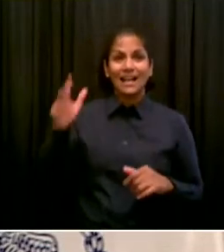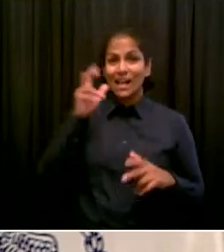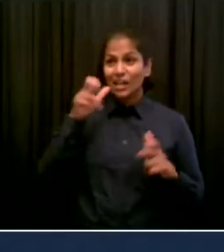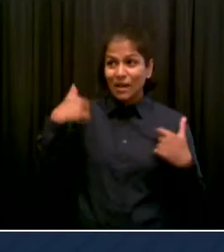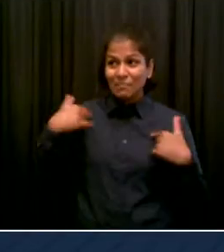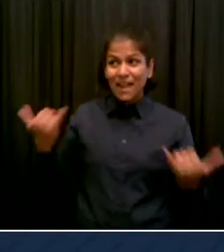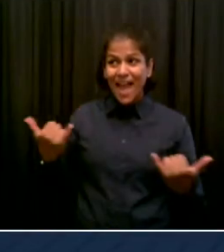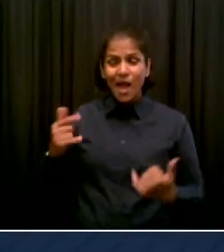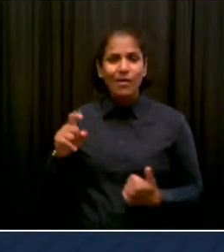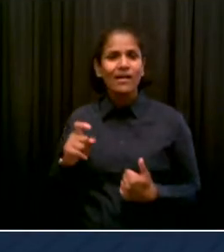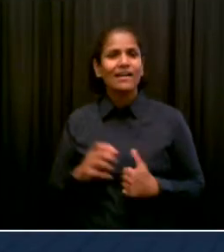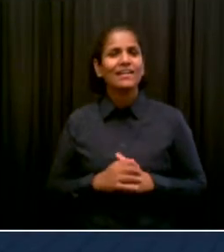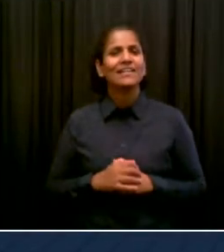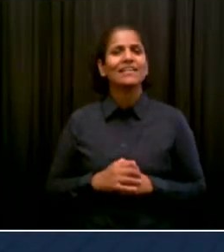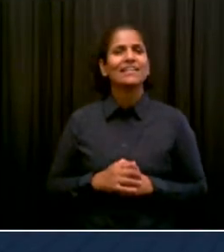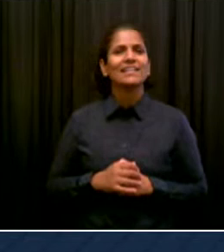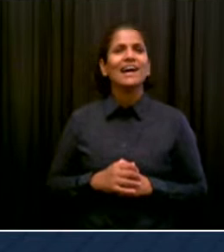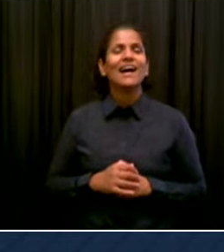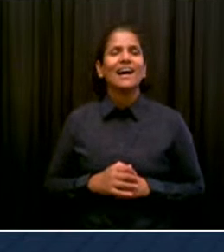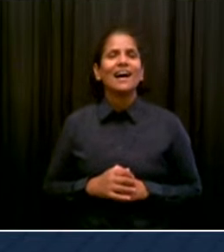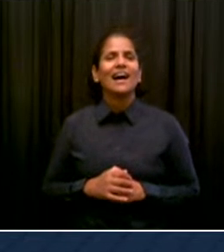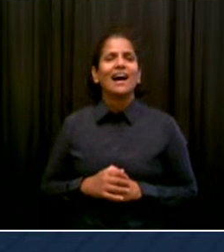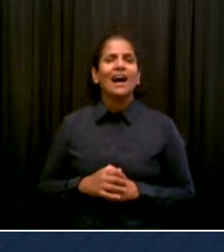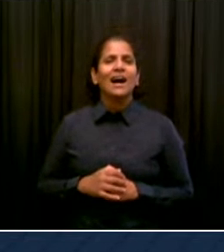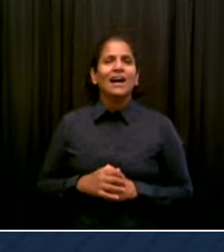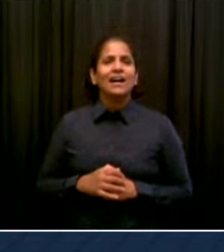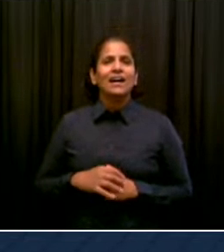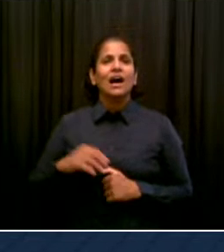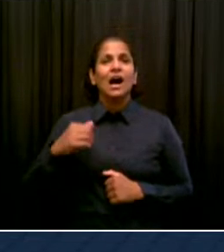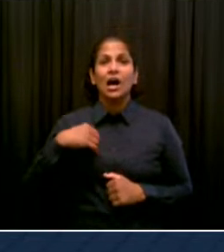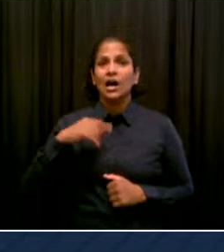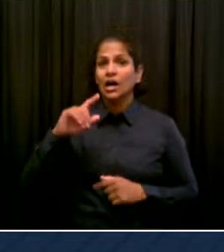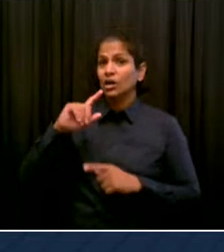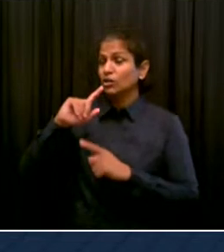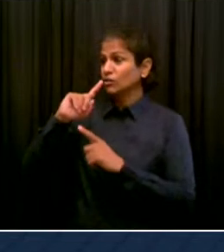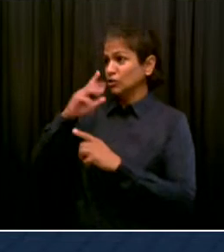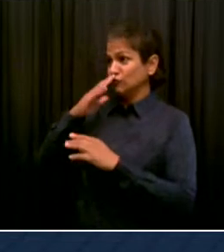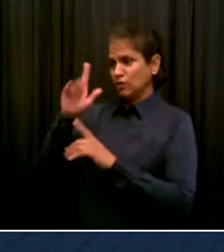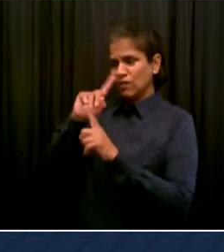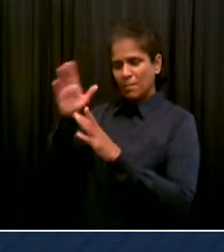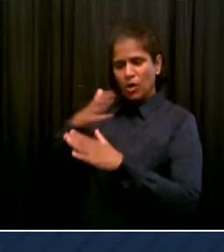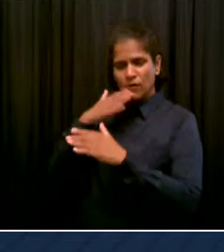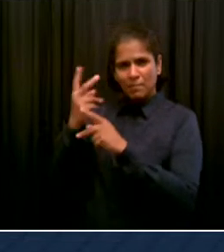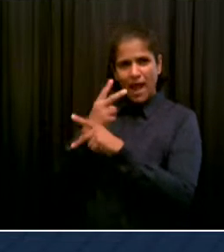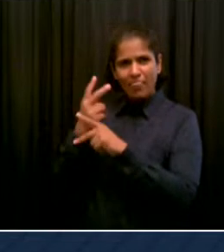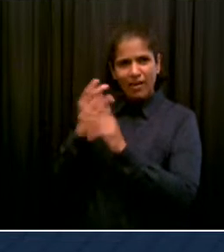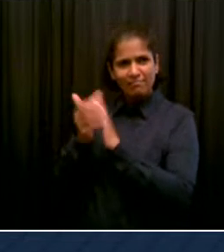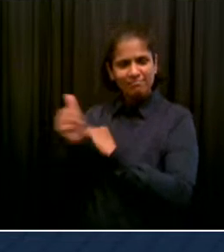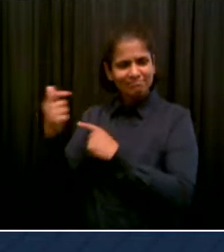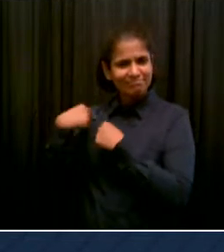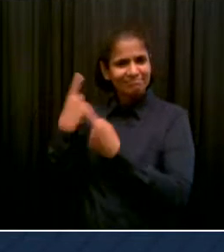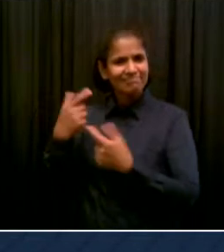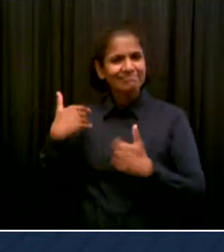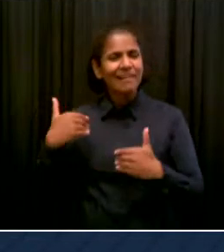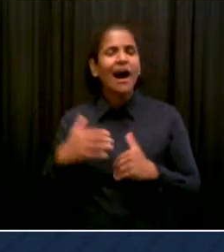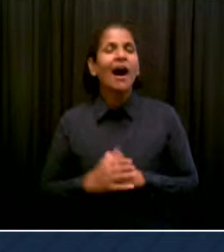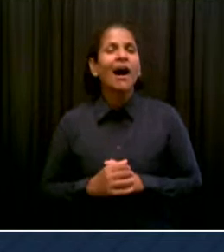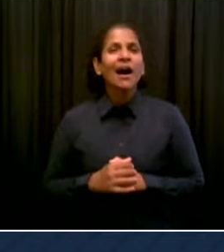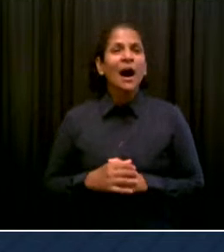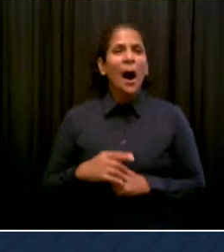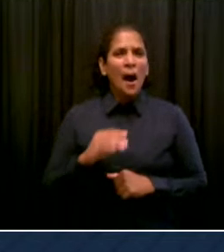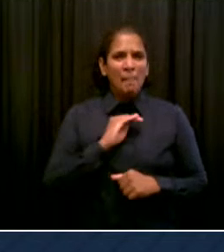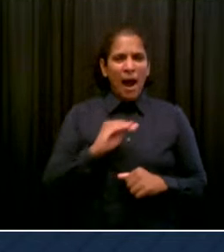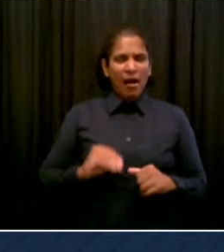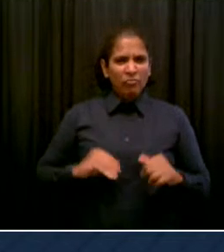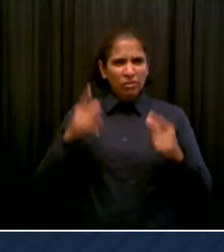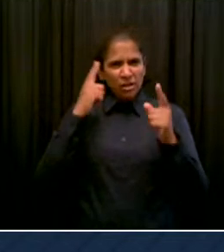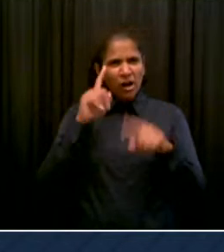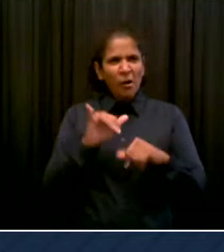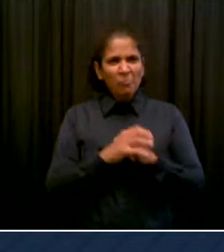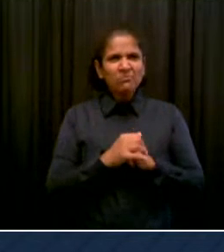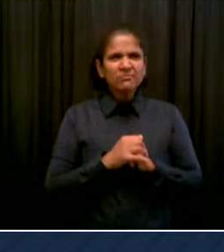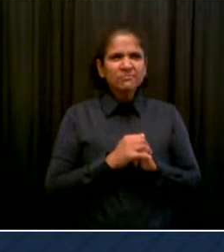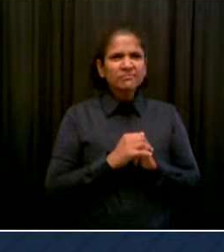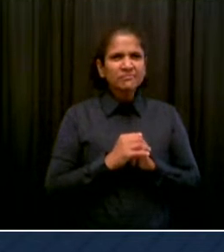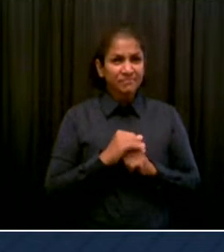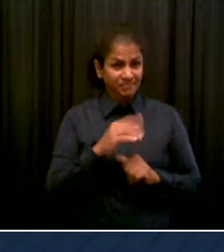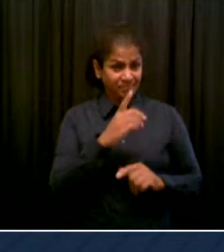CHANCELLOR CHCEANLLOR?